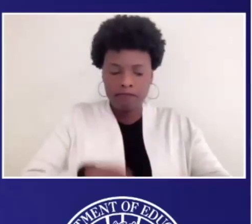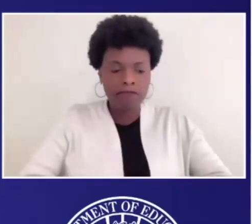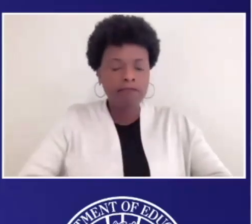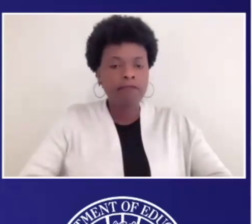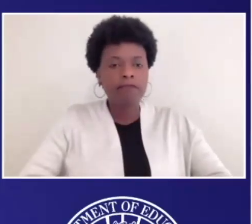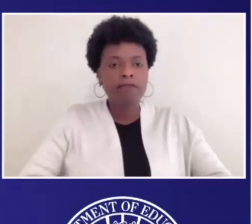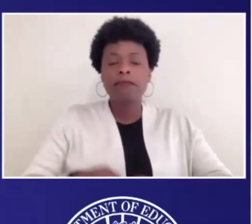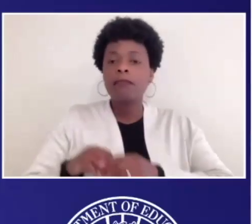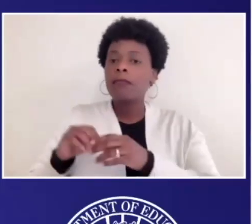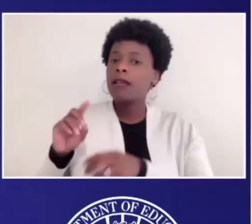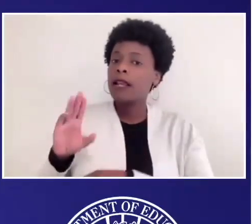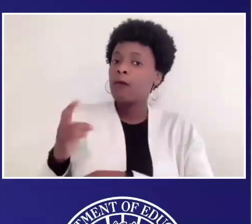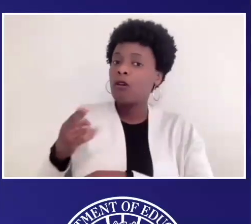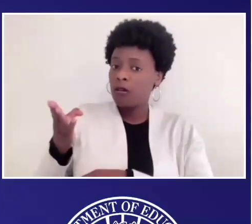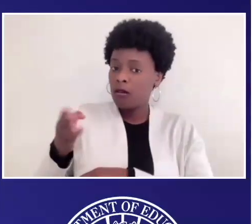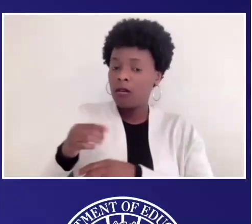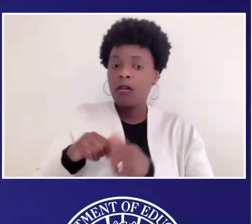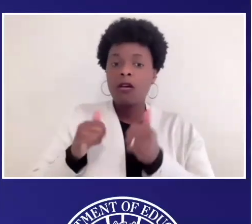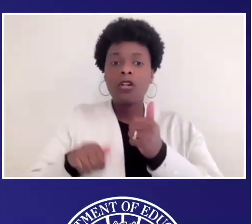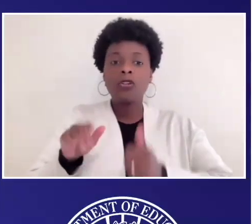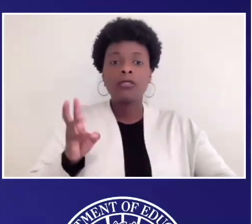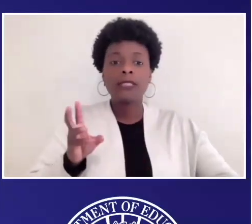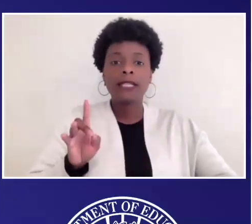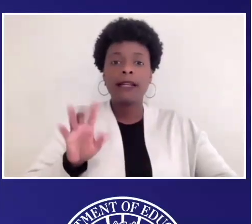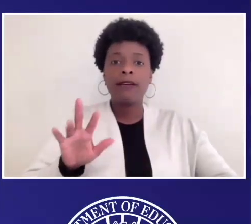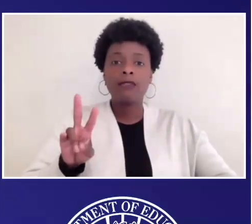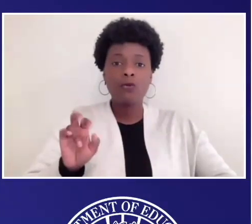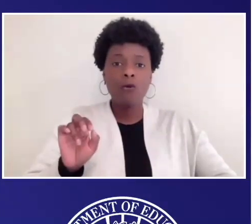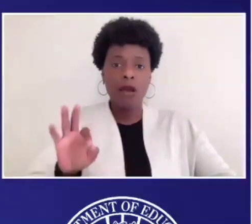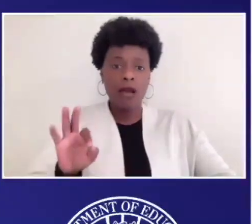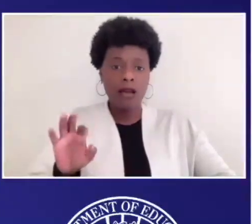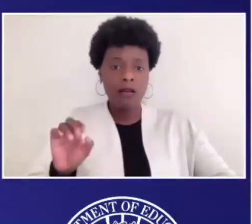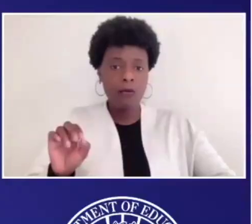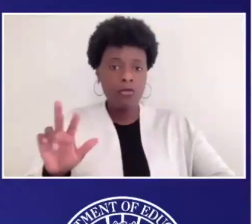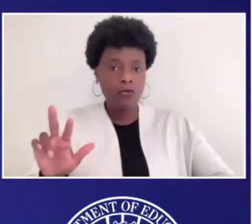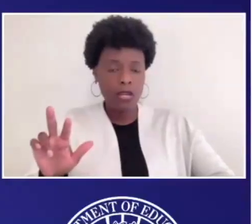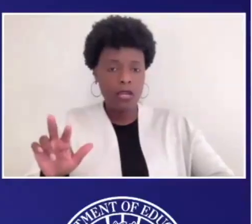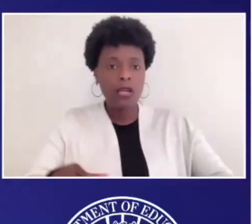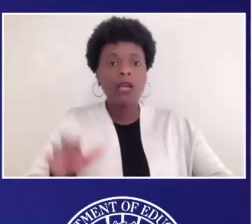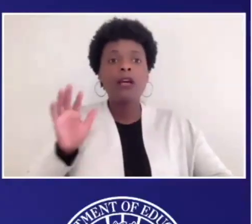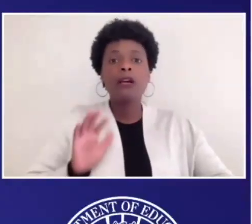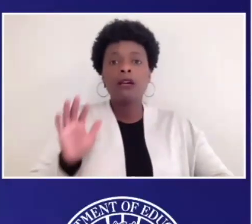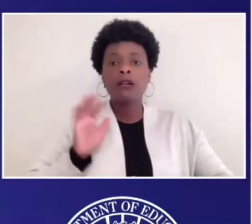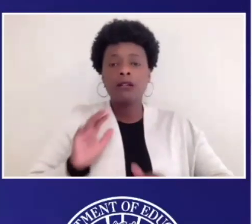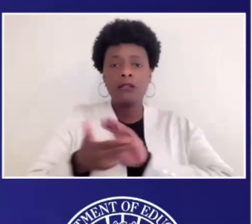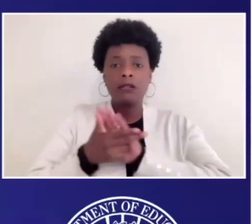Under 685.209(o)(3), which was formerly designated as (t)(k),